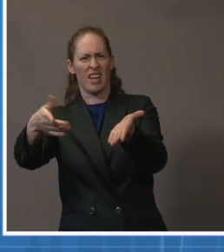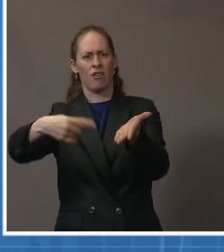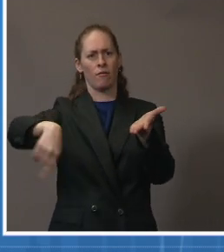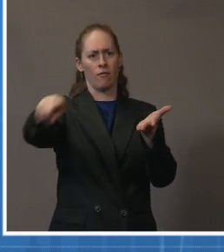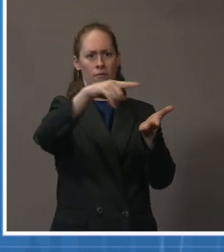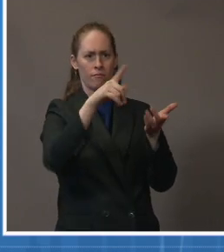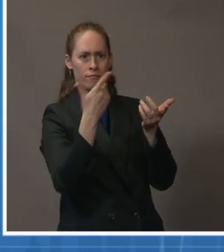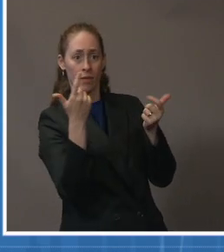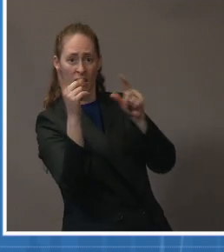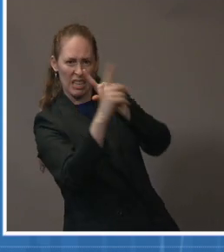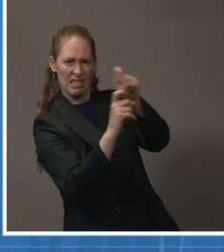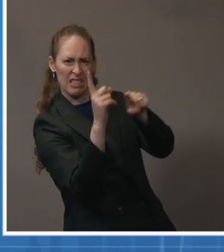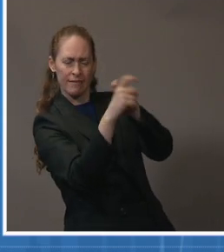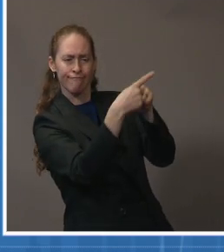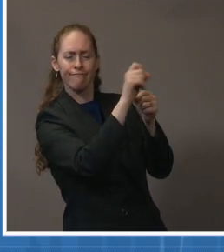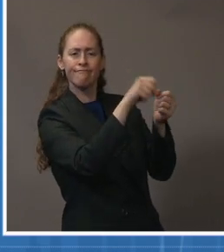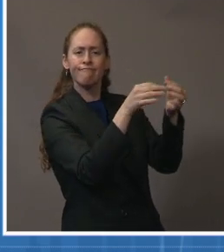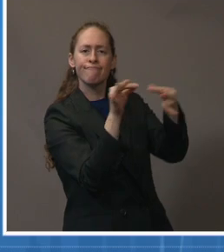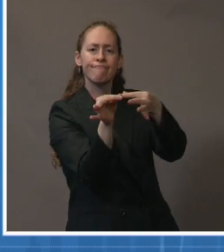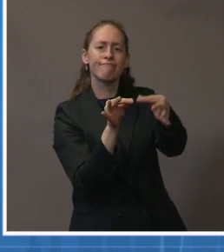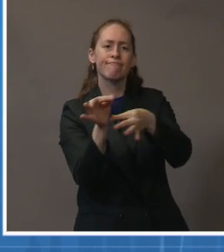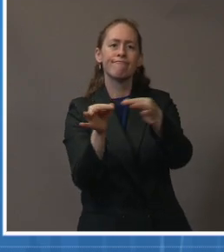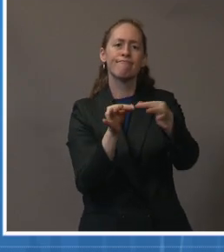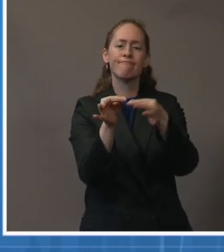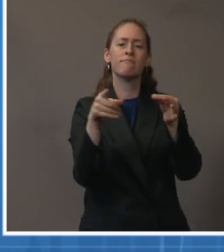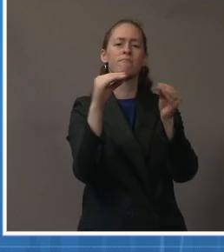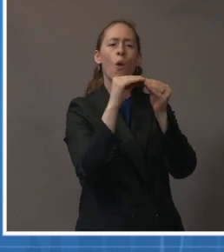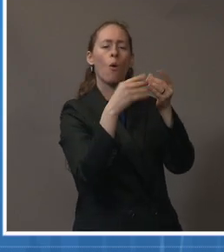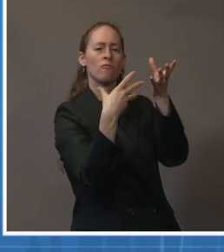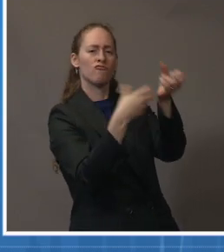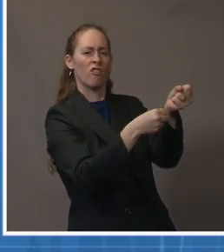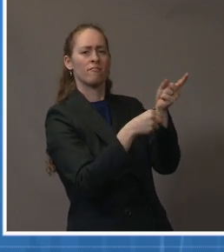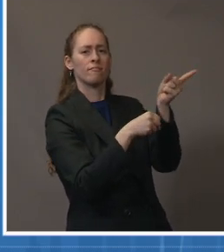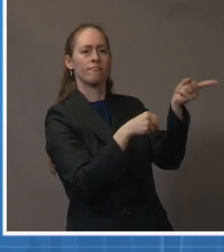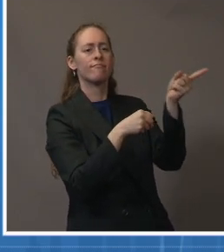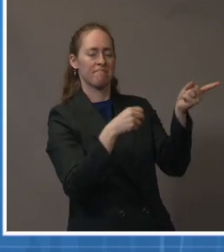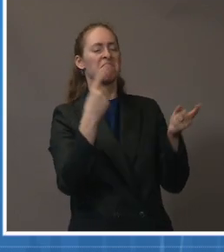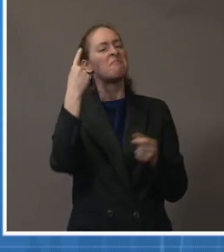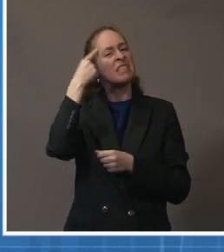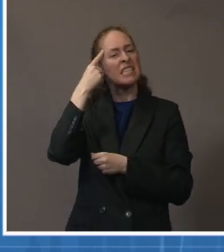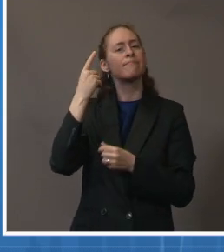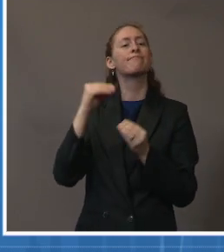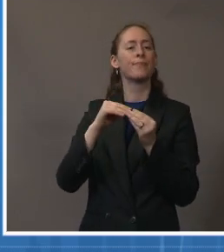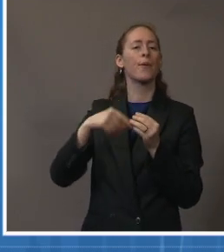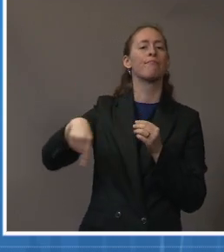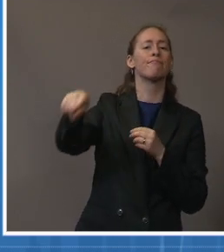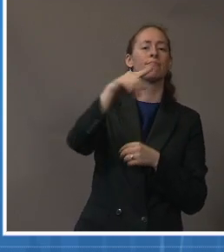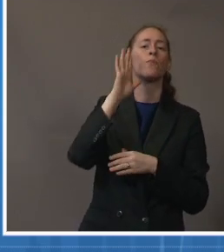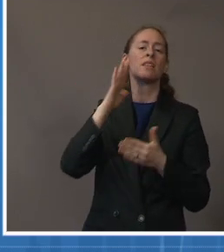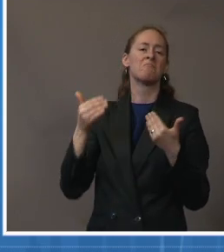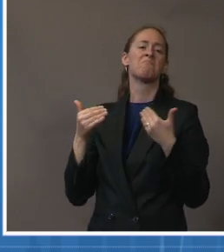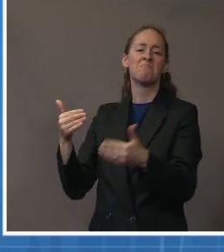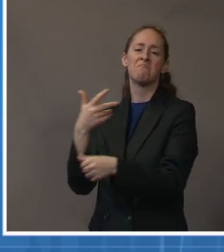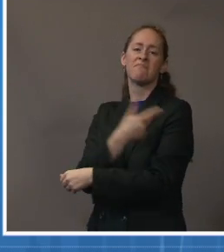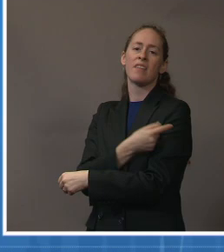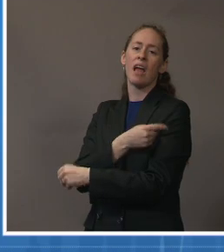And we are confident that more and more people will get vaccinated, leading up to the Fourth of July. Should we try to do one more question, Kevin? Moderator: I think we got to wrap up.